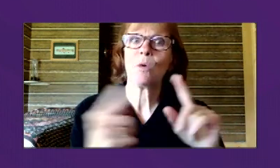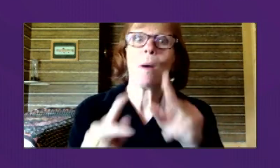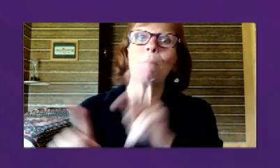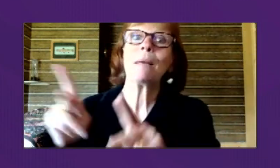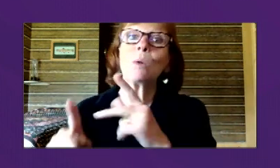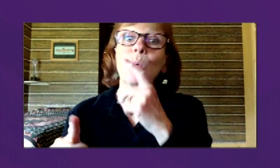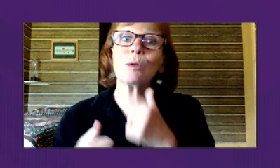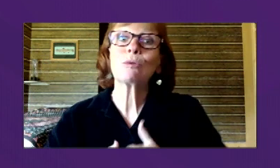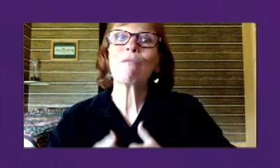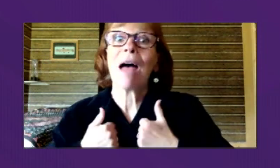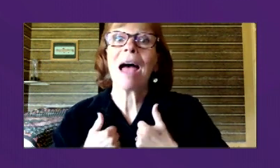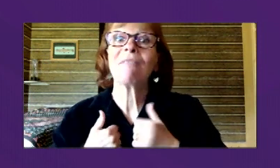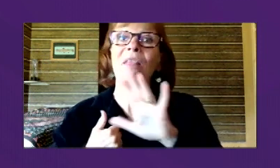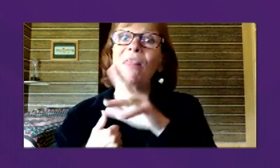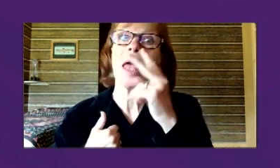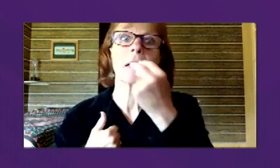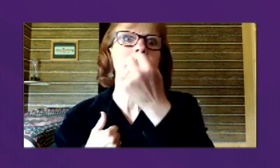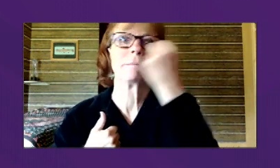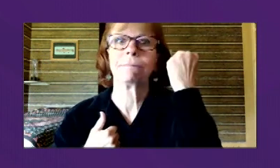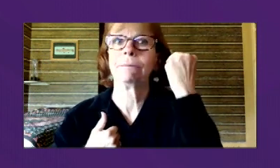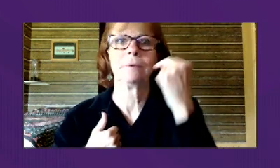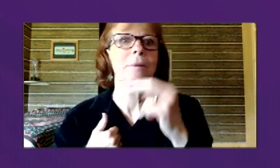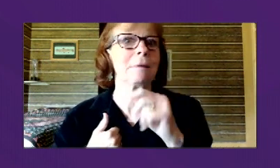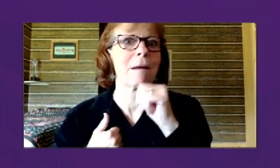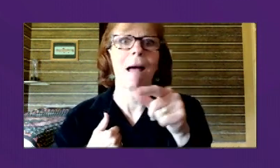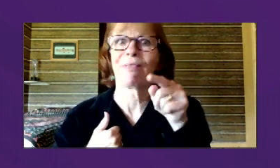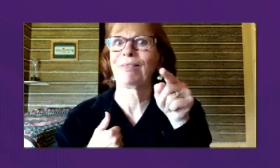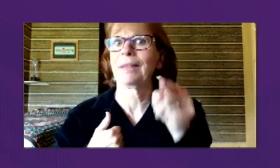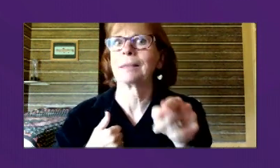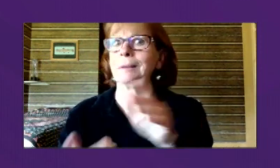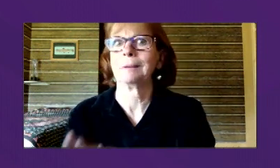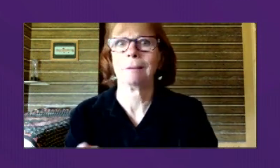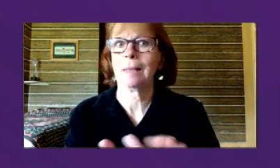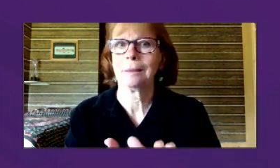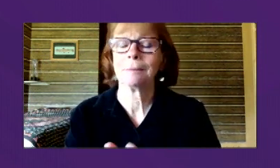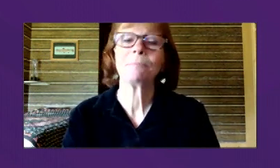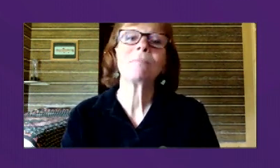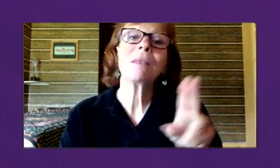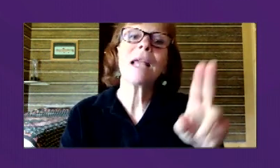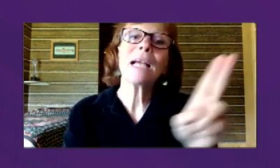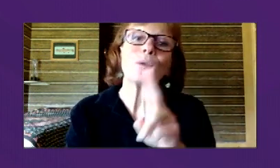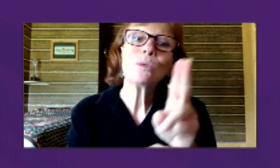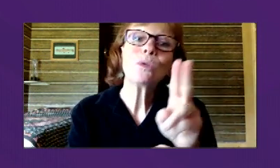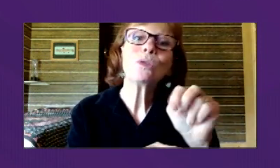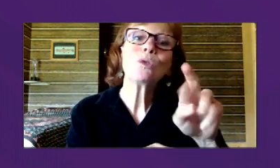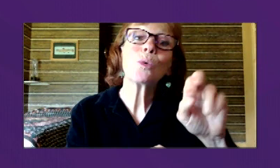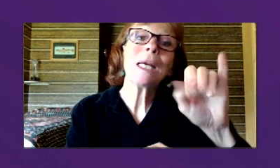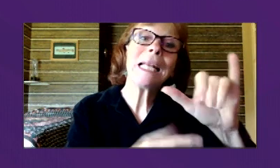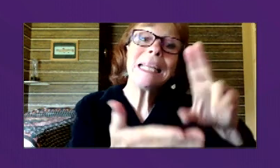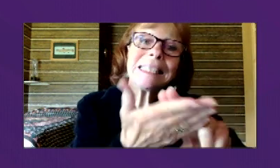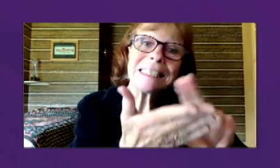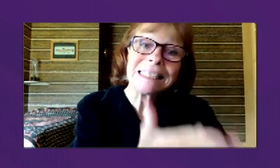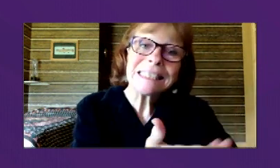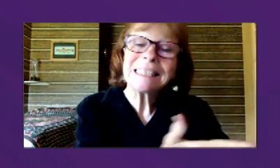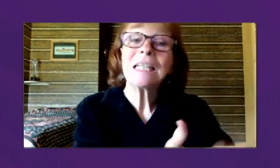and 1850, the United States use treaties, gun, and bayonet-toting soldiers, private contractors